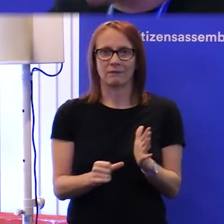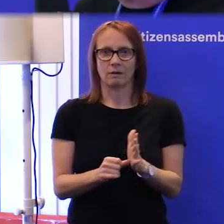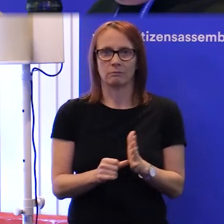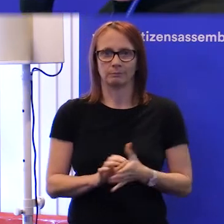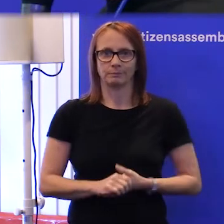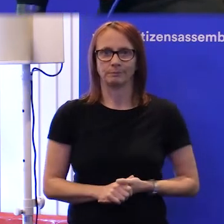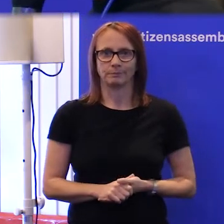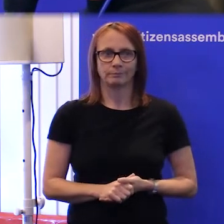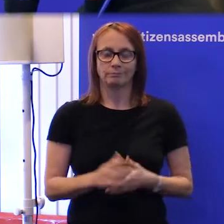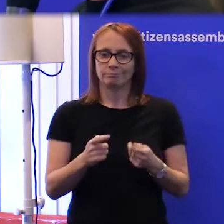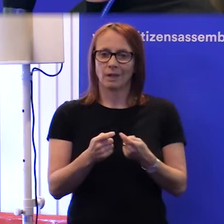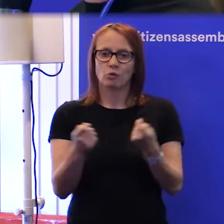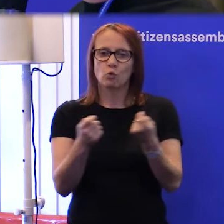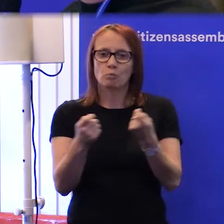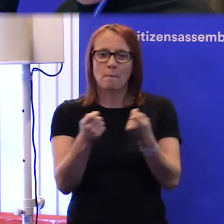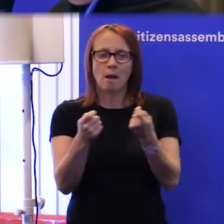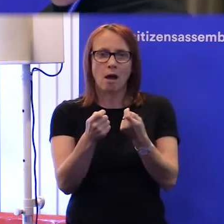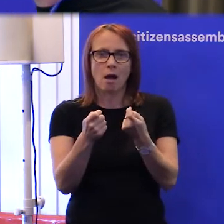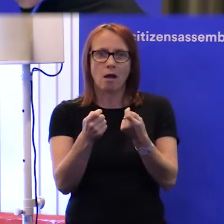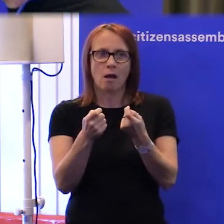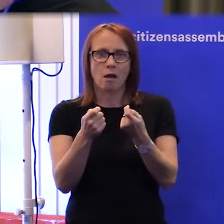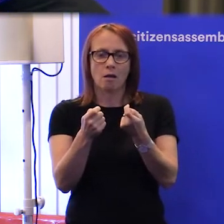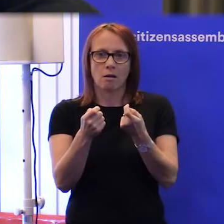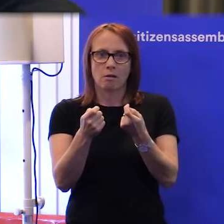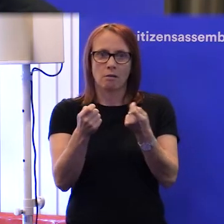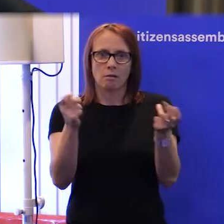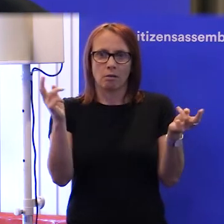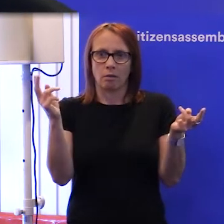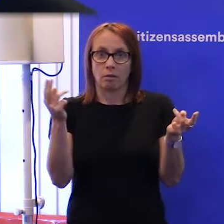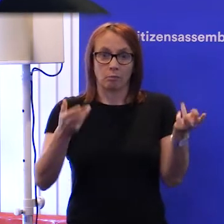newspapers are you know circulation has plummeted over those periods of times